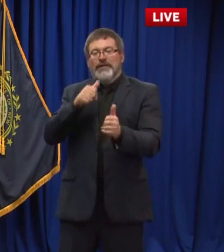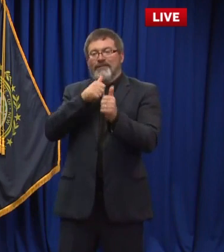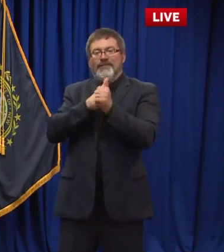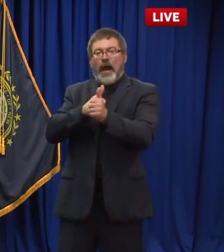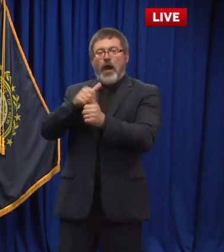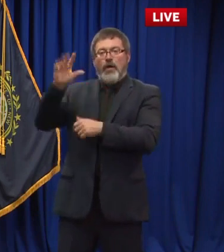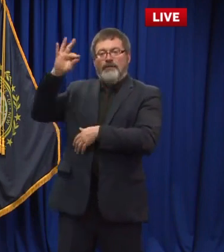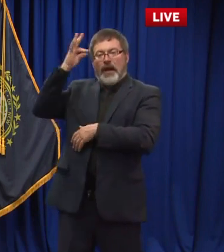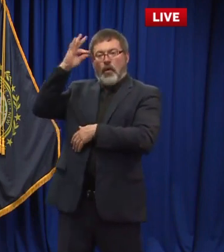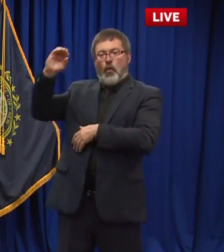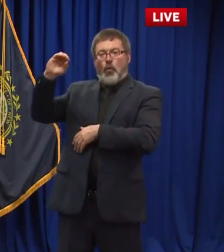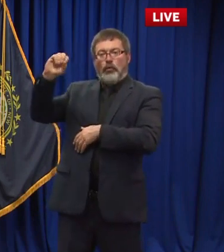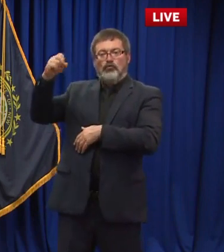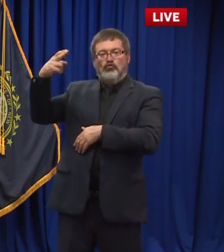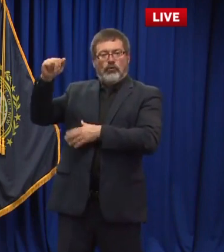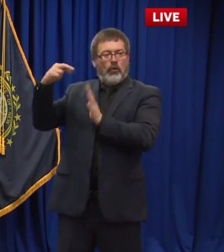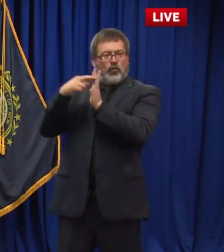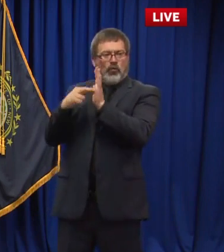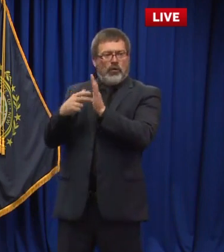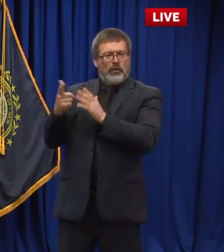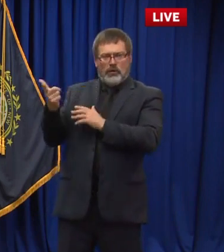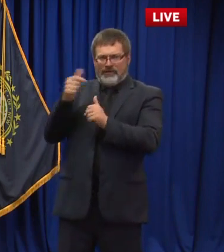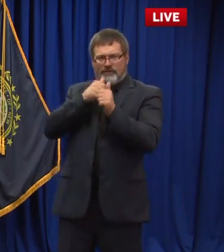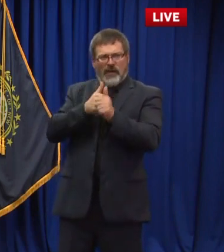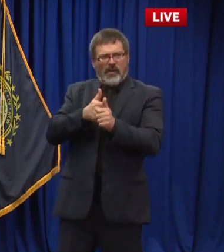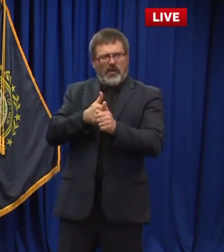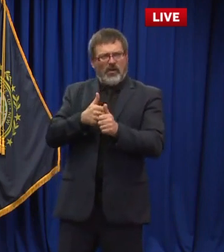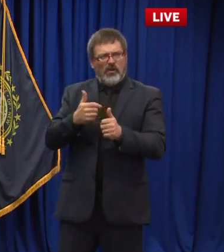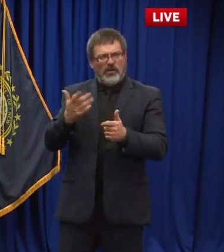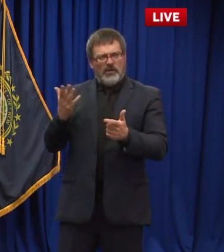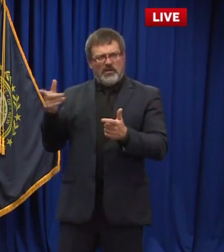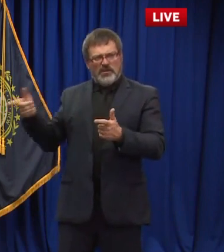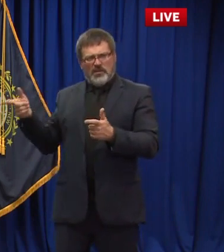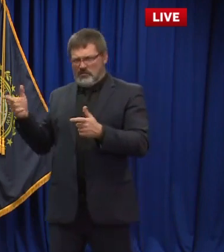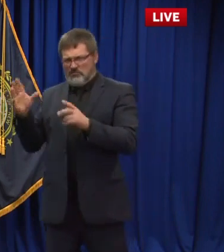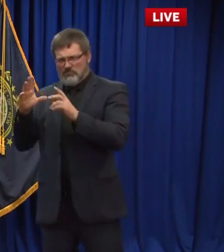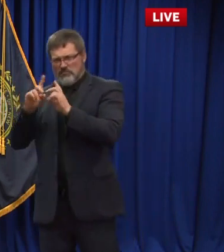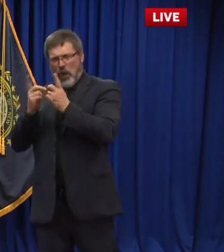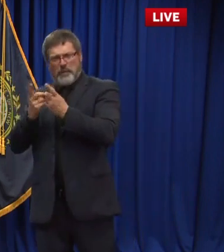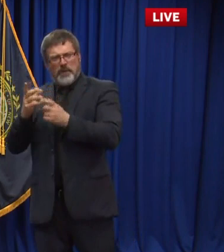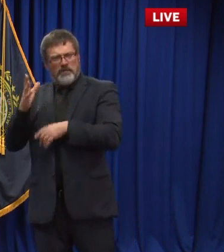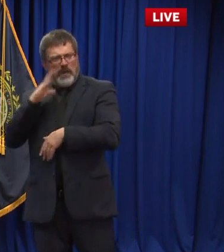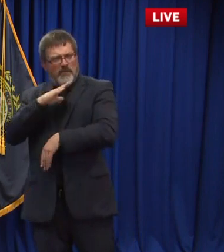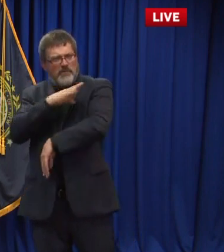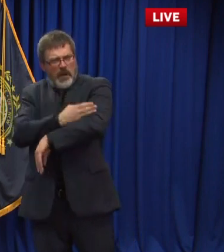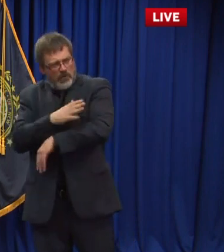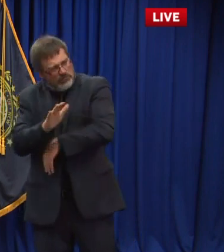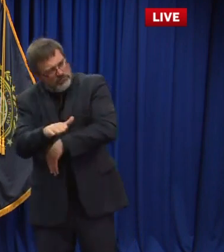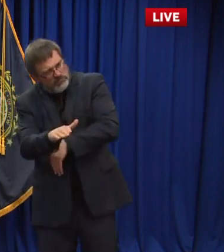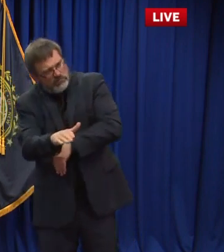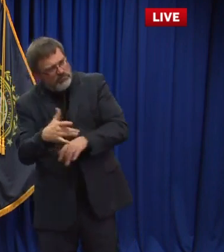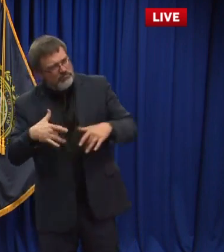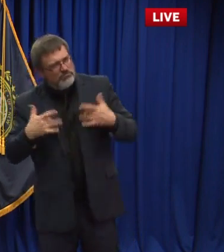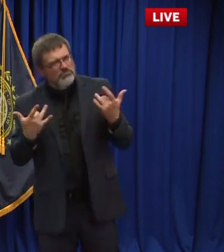BUT SAY SCHOOL IS DOING SOMETHING CONSISTENTLY UNSAFE.